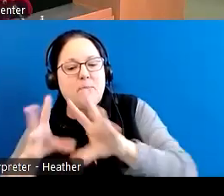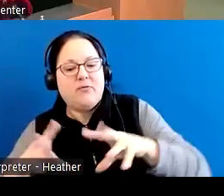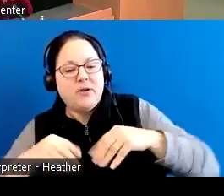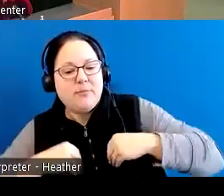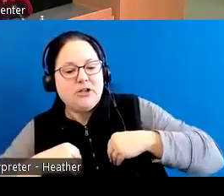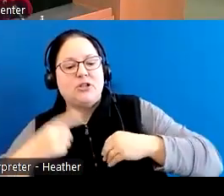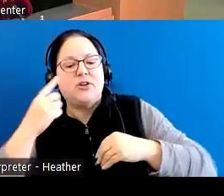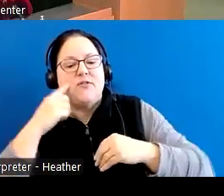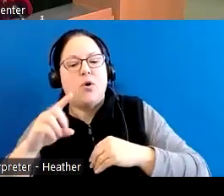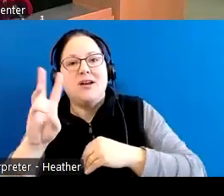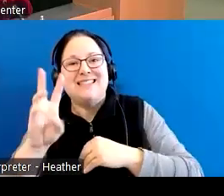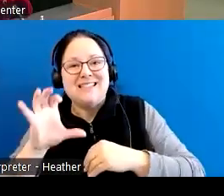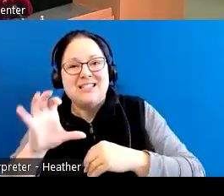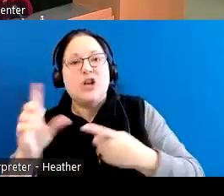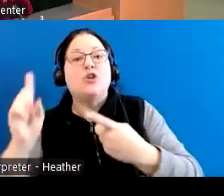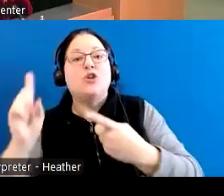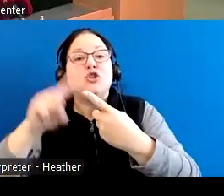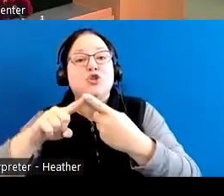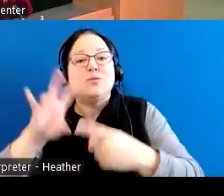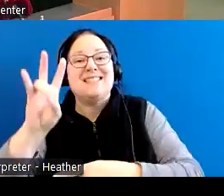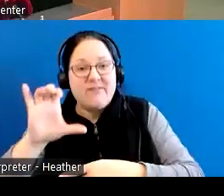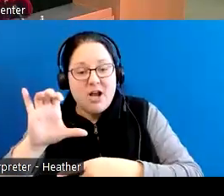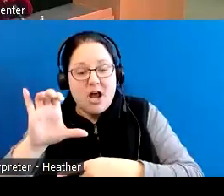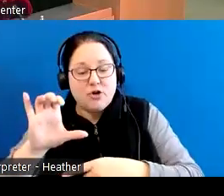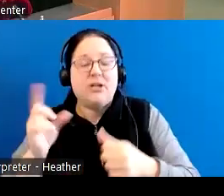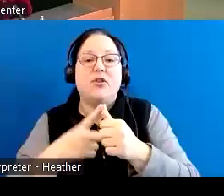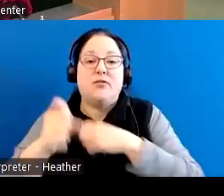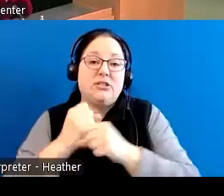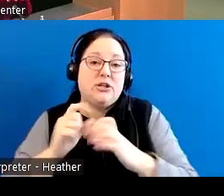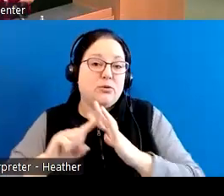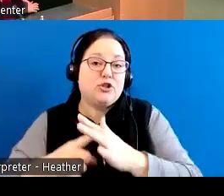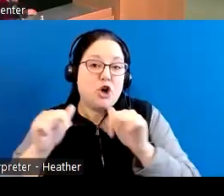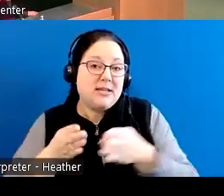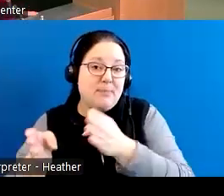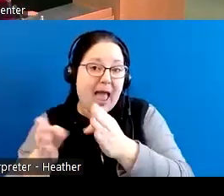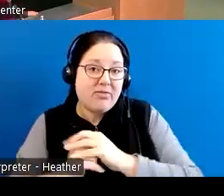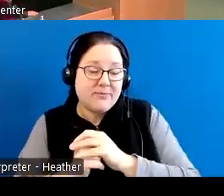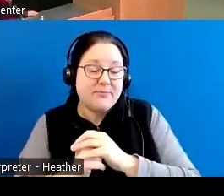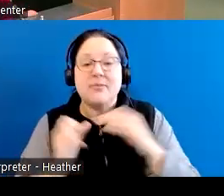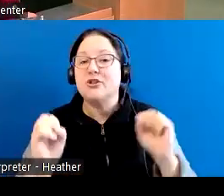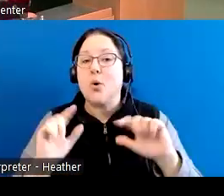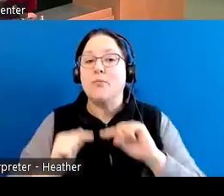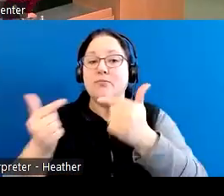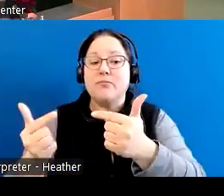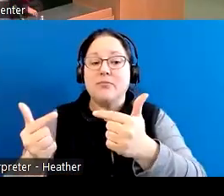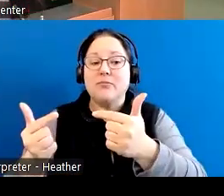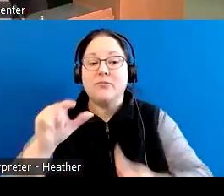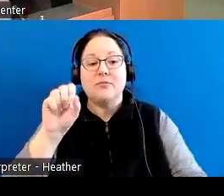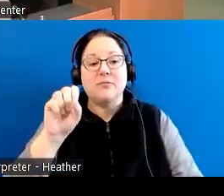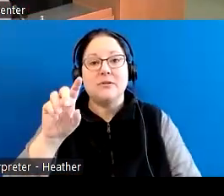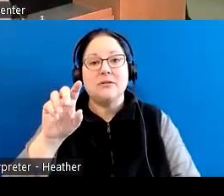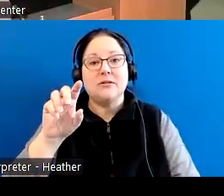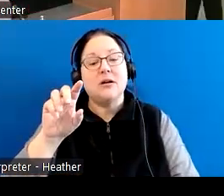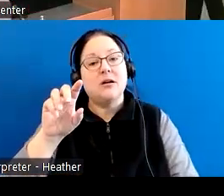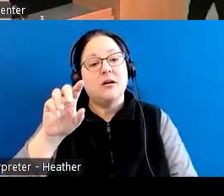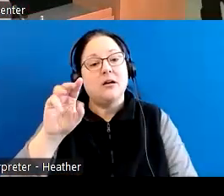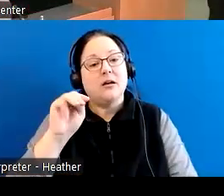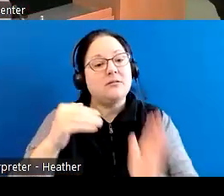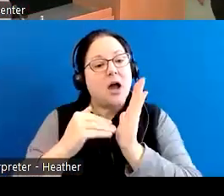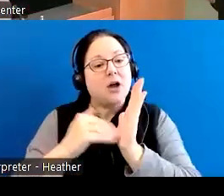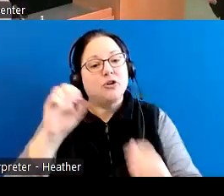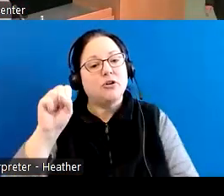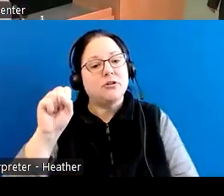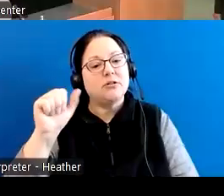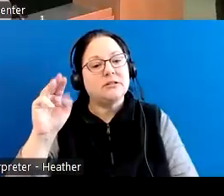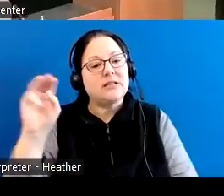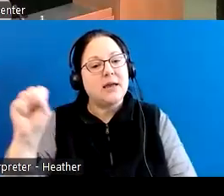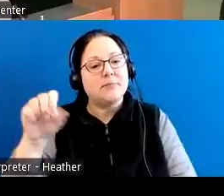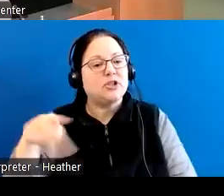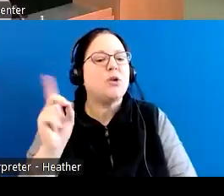it was implemented. So without further ado, I'm going to hand off to Dr. Deanna Sams. Thank you.